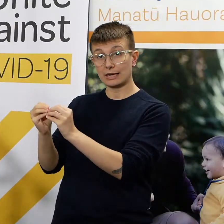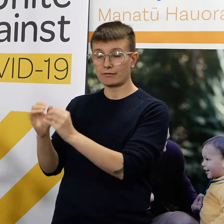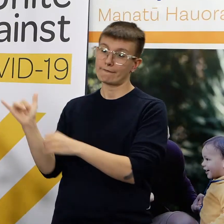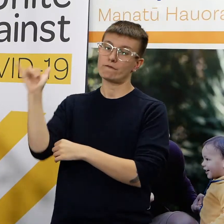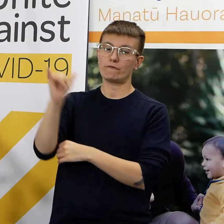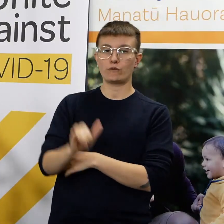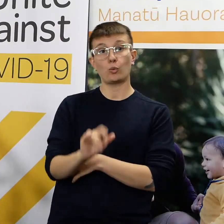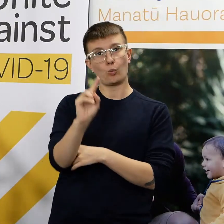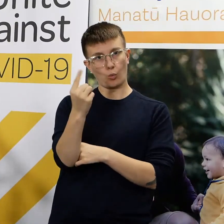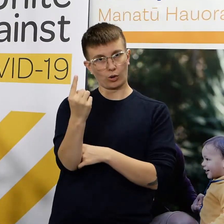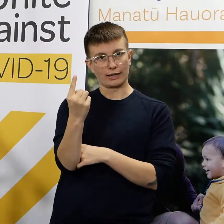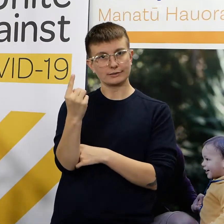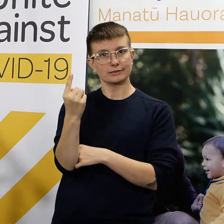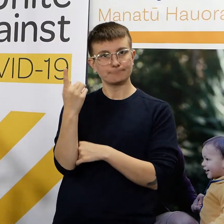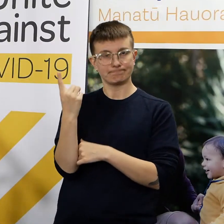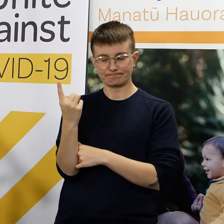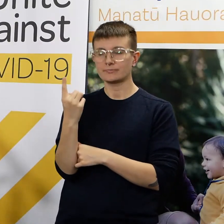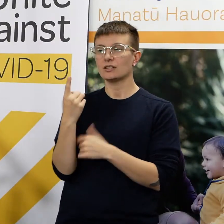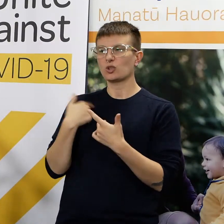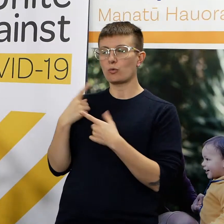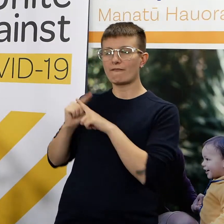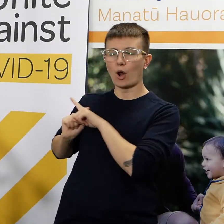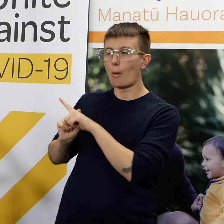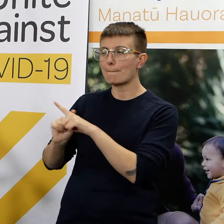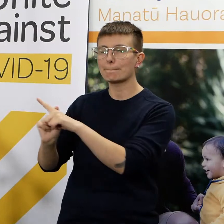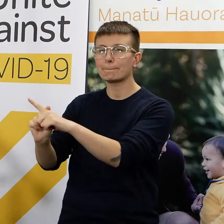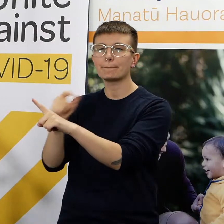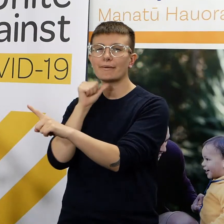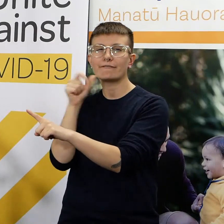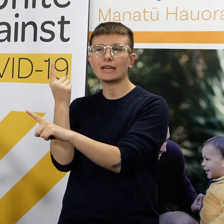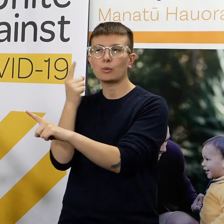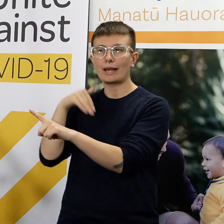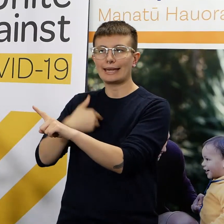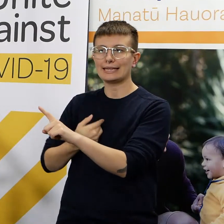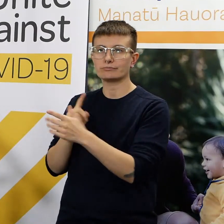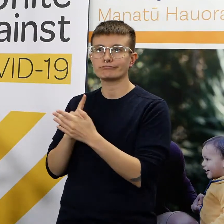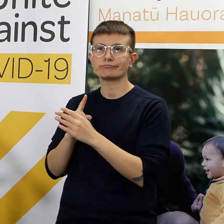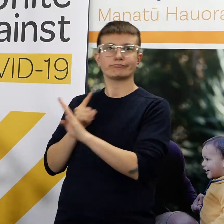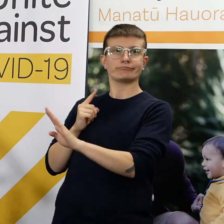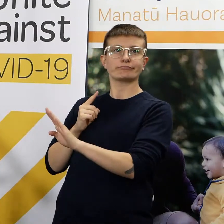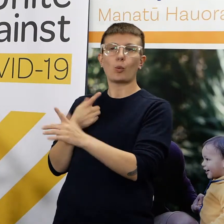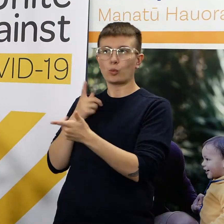is the best place for them to be right now. And I just want to emphasize the following point,